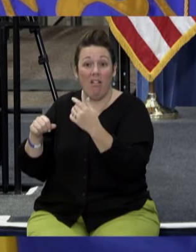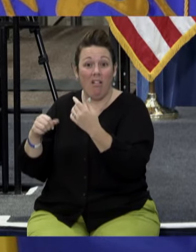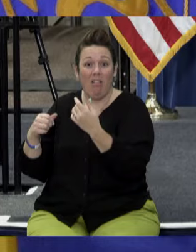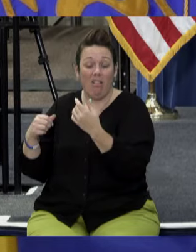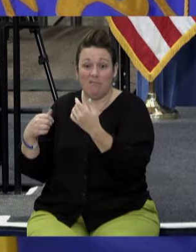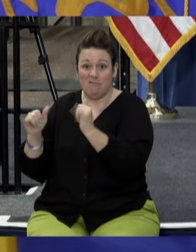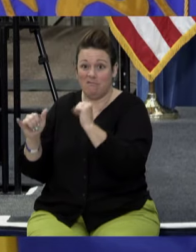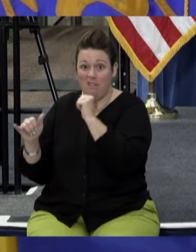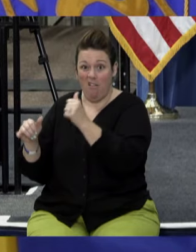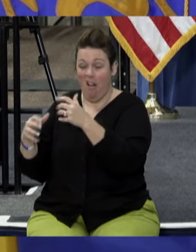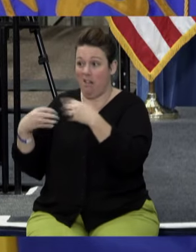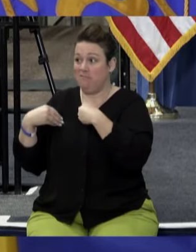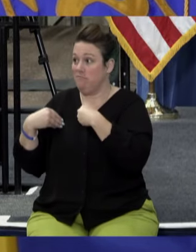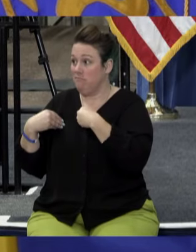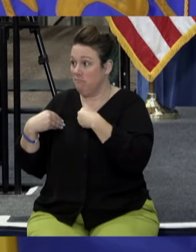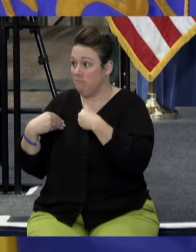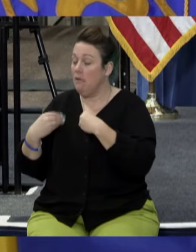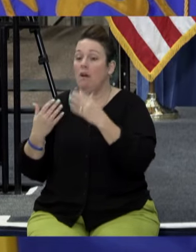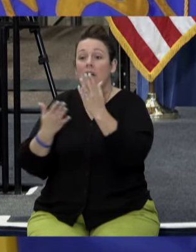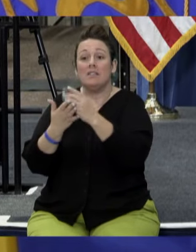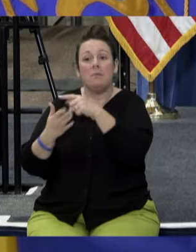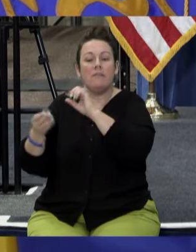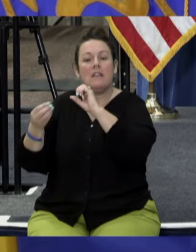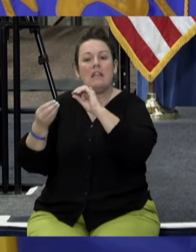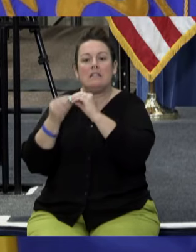Some of these statistics shouldn't be shocking,